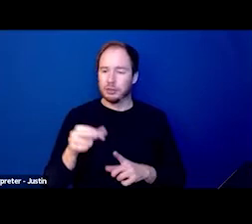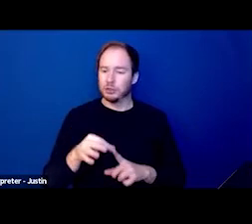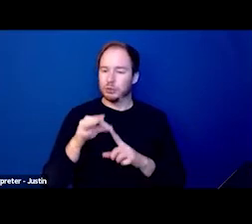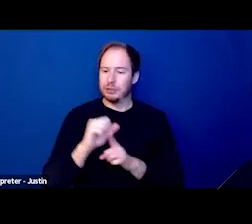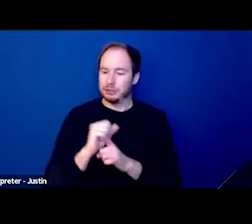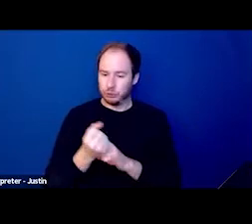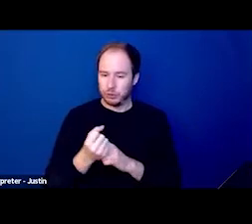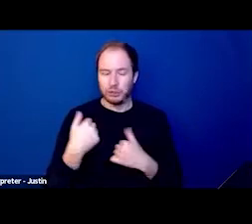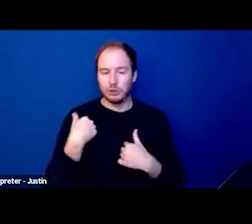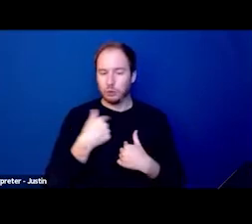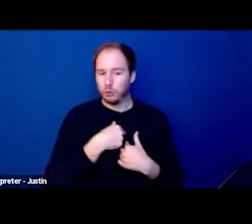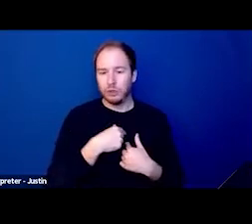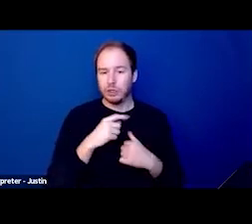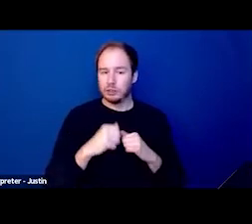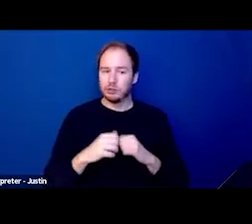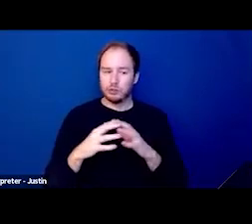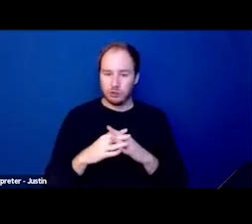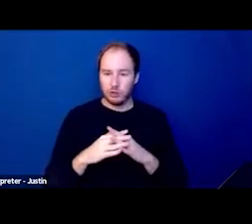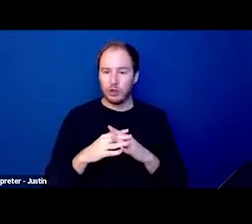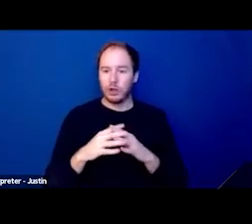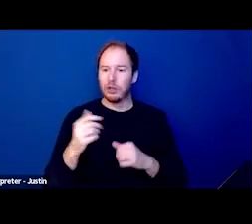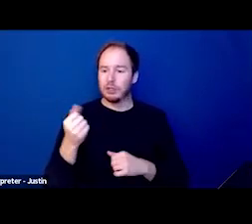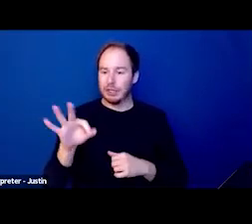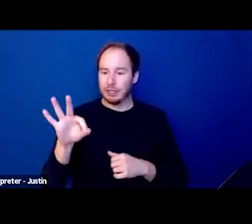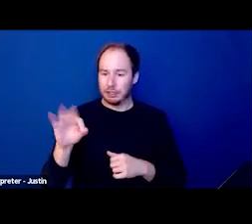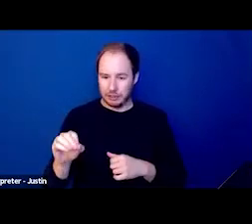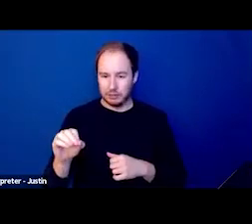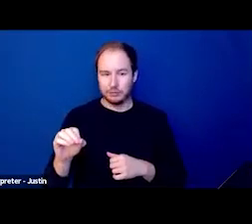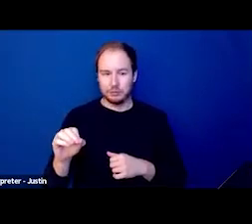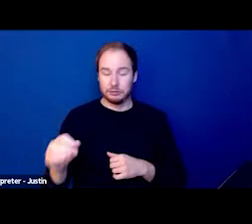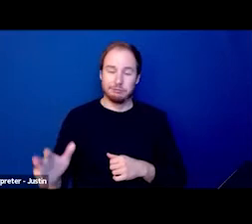So we actually started in the '90s, so a while ago.